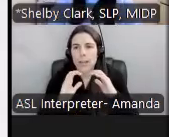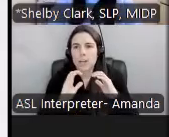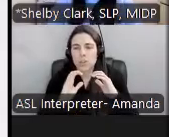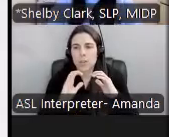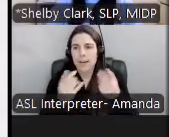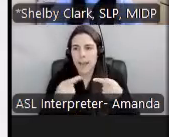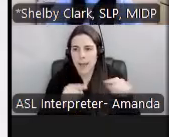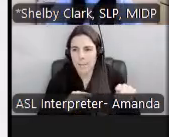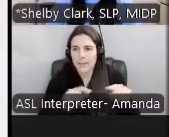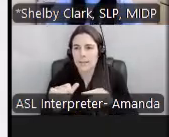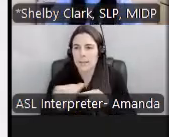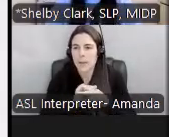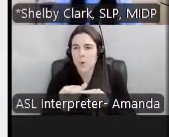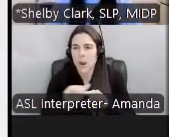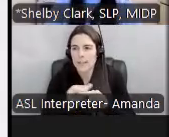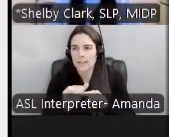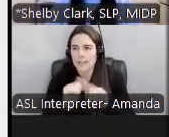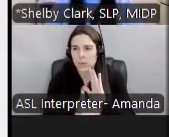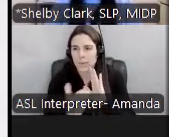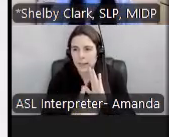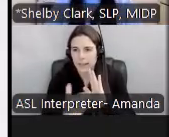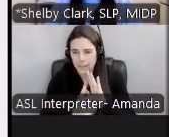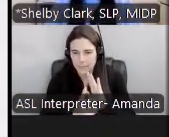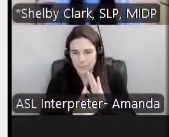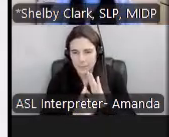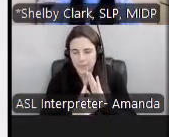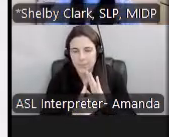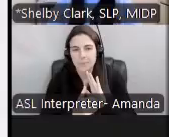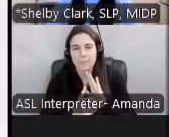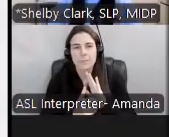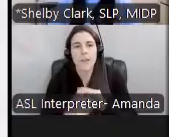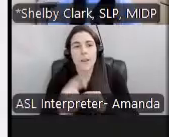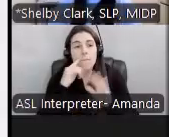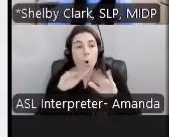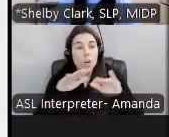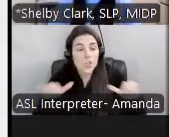practiced repeatedly. So for children with adequate hearing,